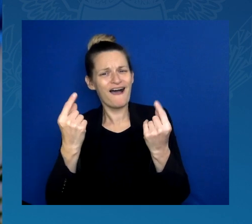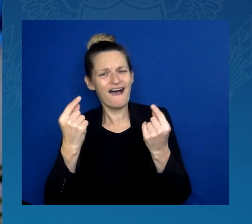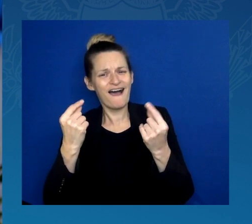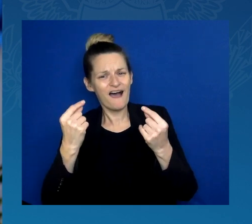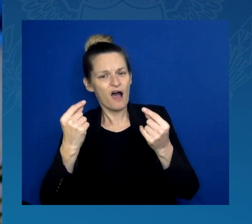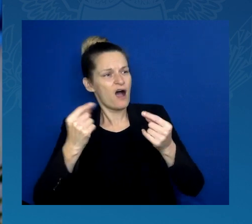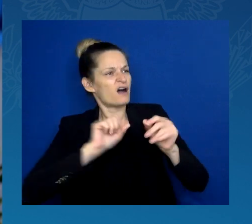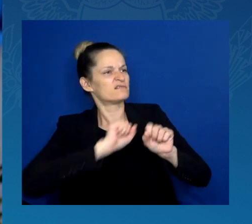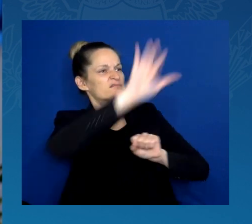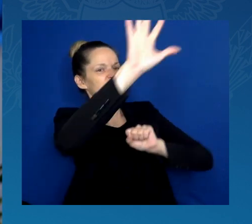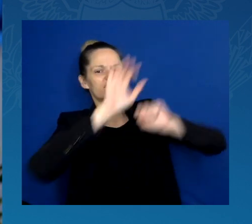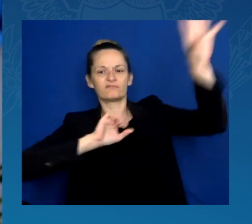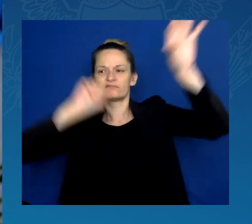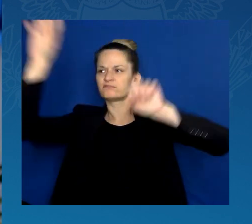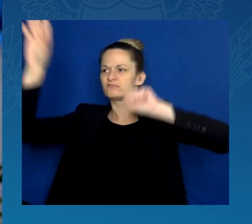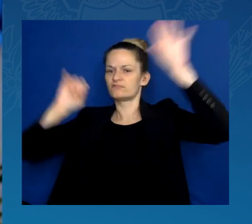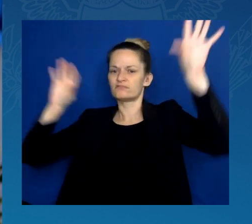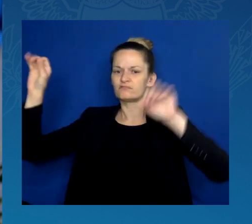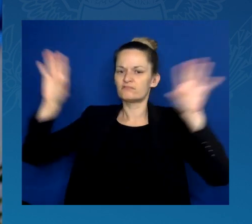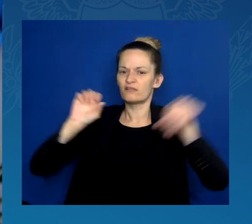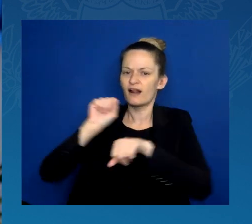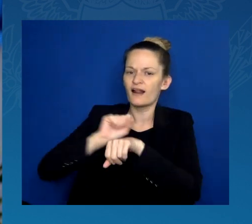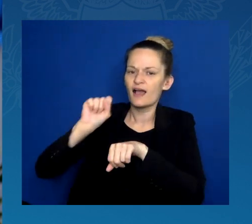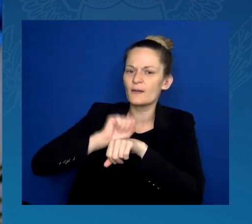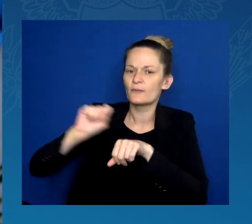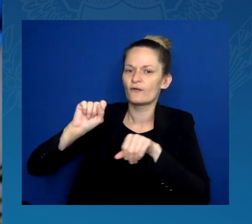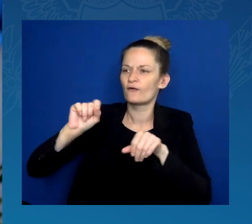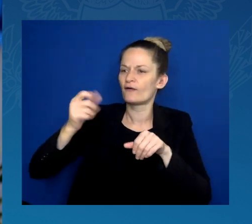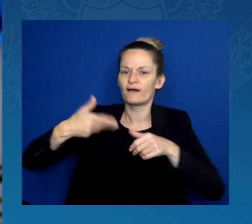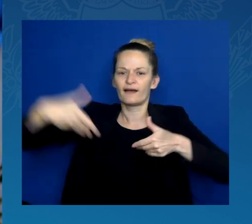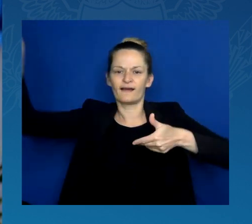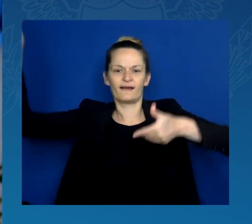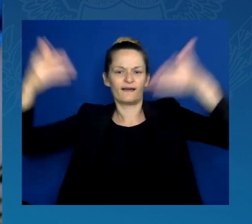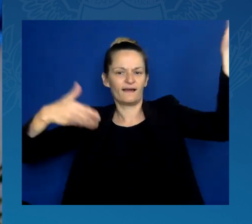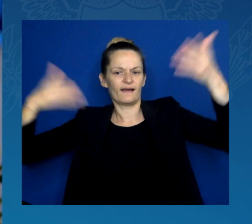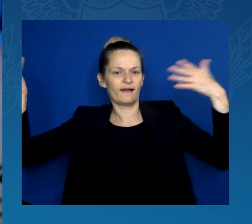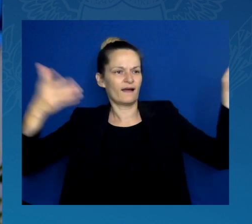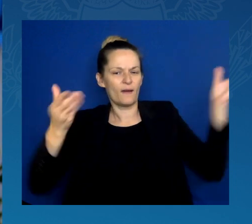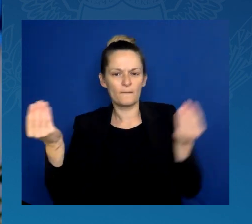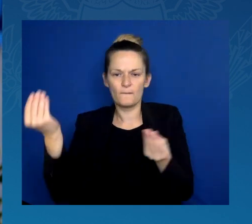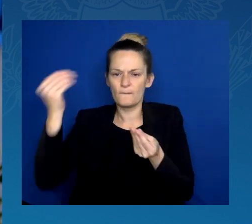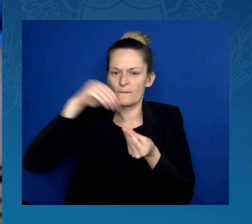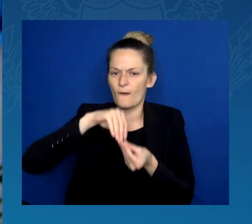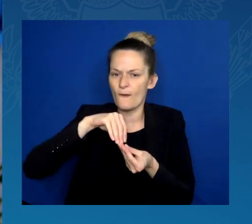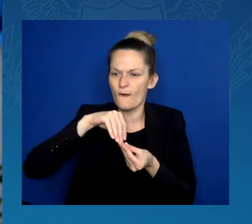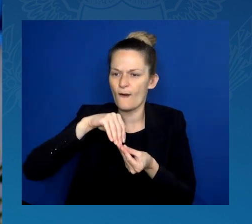Factories that communities had depended on for generations started to shut their doors.